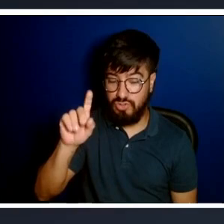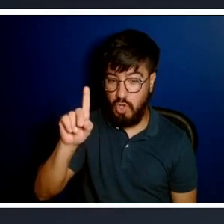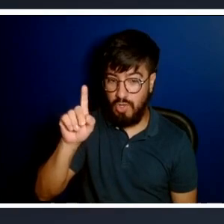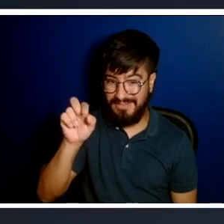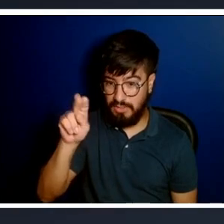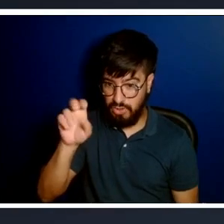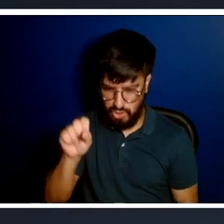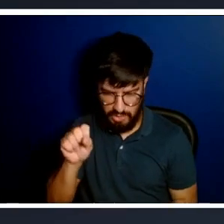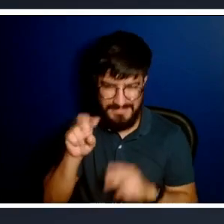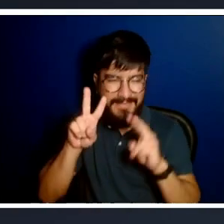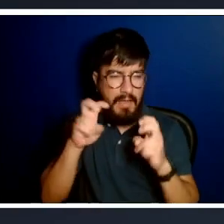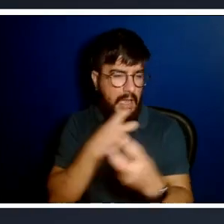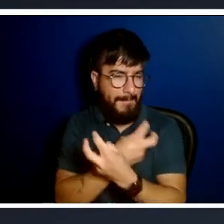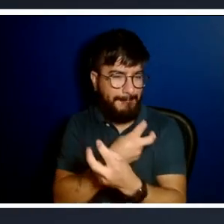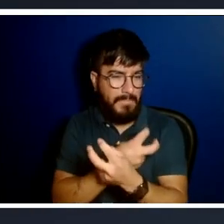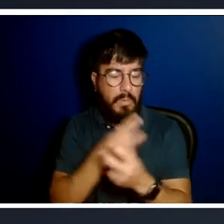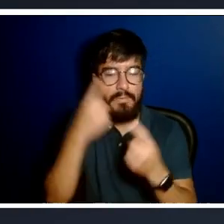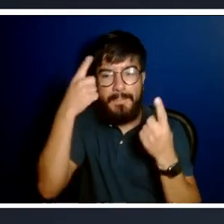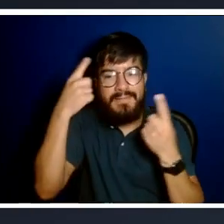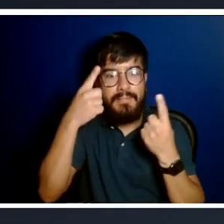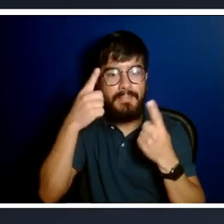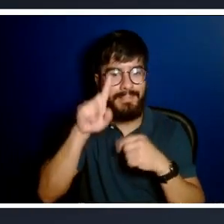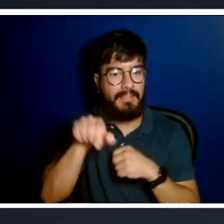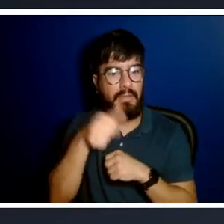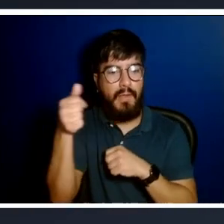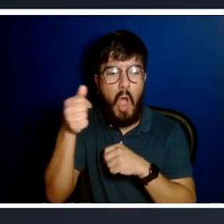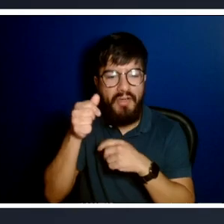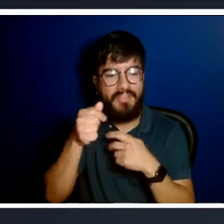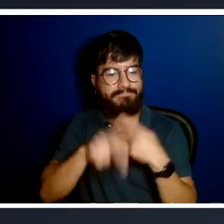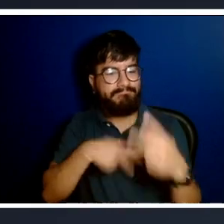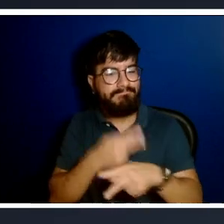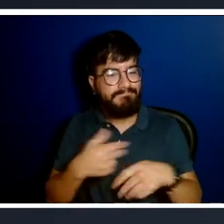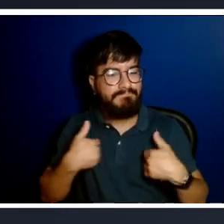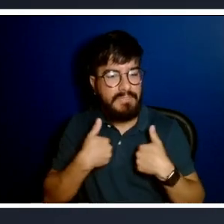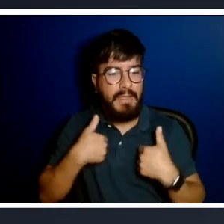a crocodile or an alligator, how they have those scales for protection. Yeah. You're